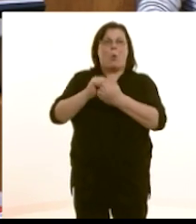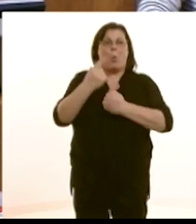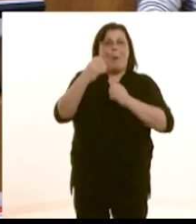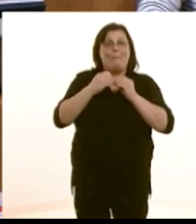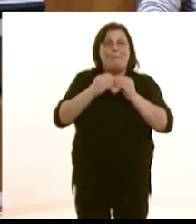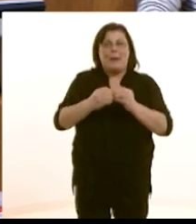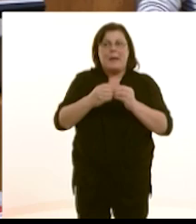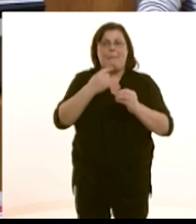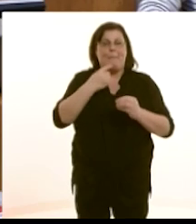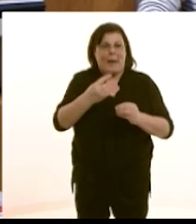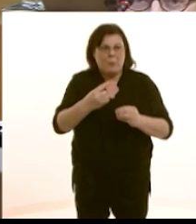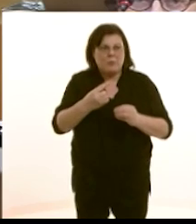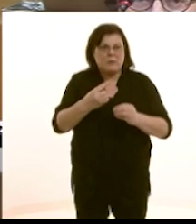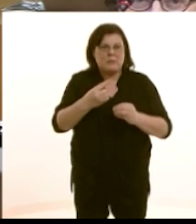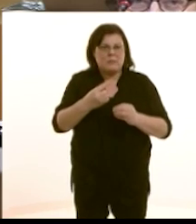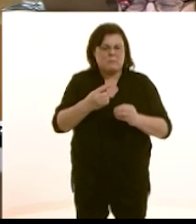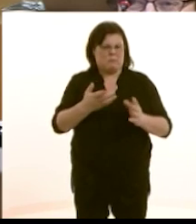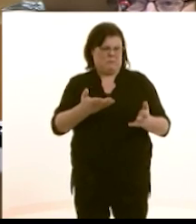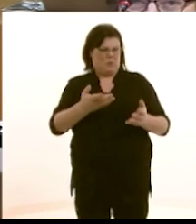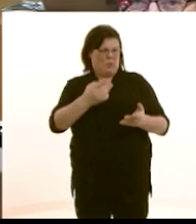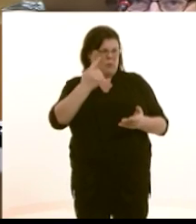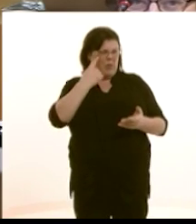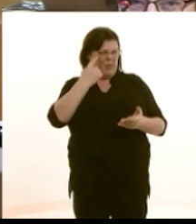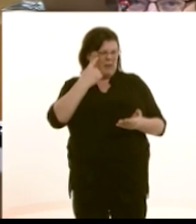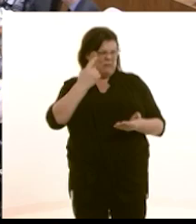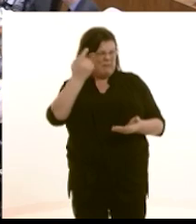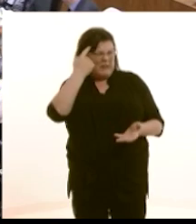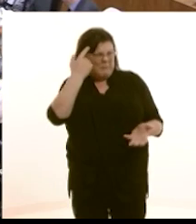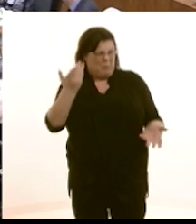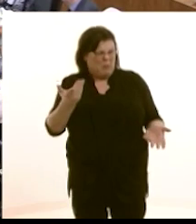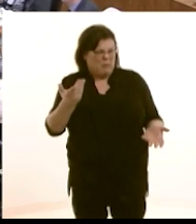in Tata. If you think thatís sensibleó[Interruption.] If you think thatís sensible, then I say